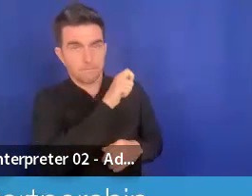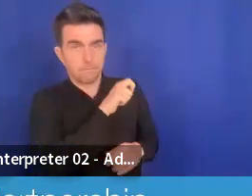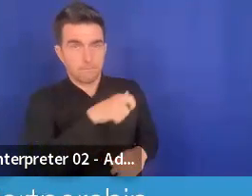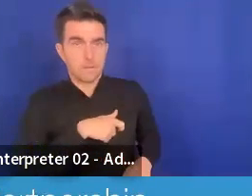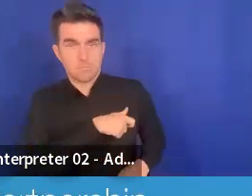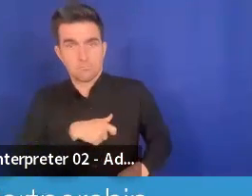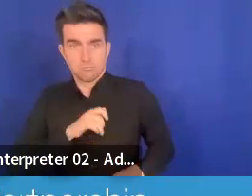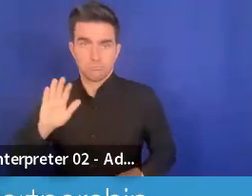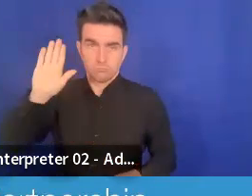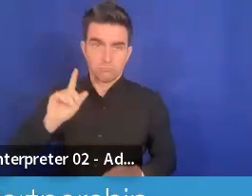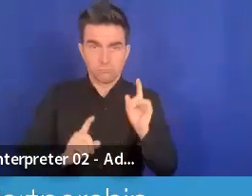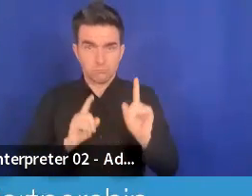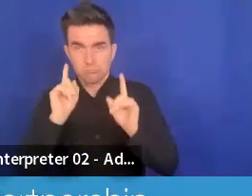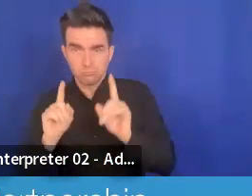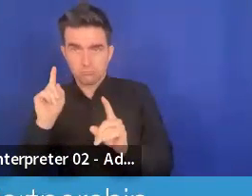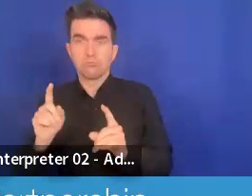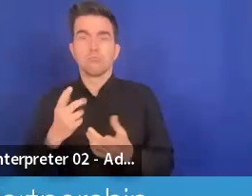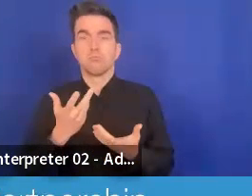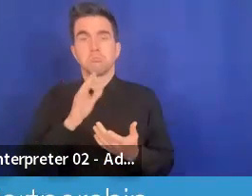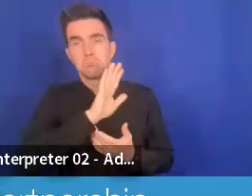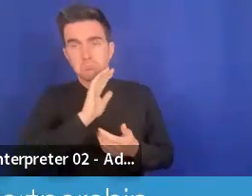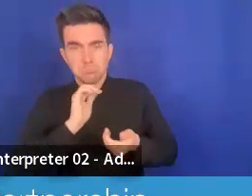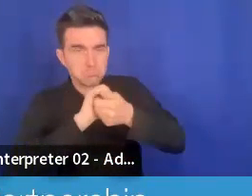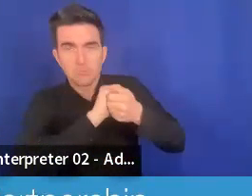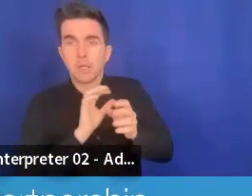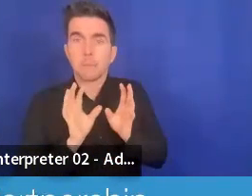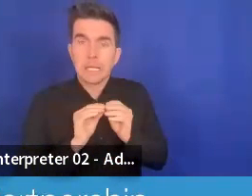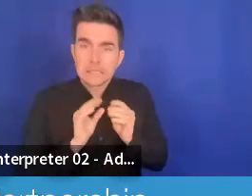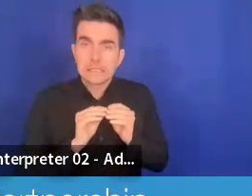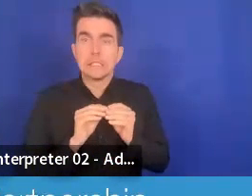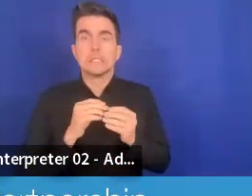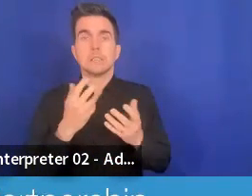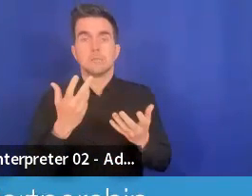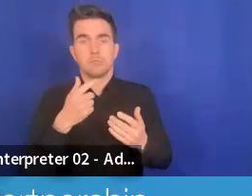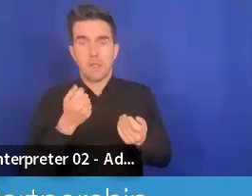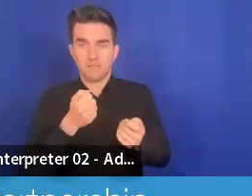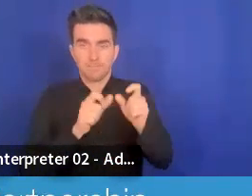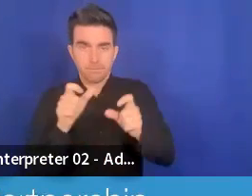Certainly, there is a lot of commitment there from the group of friends of UHC.